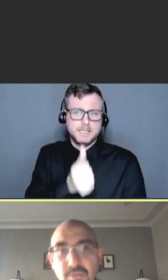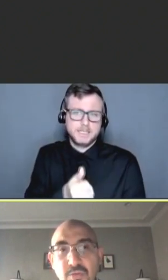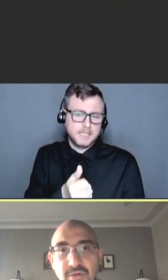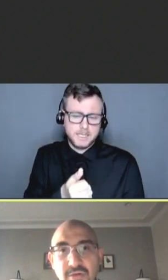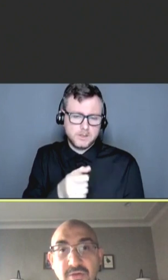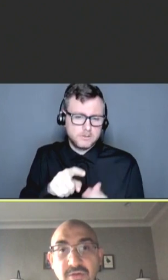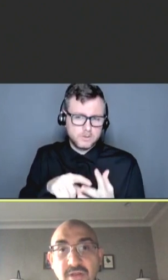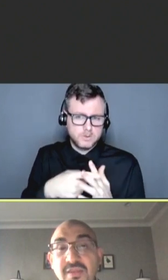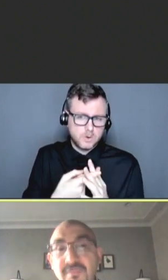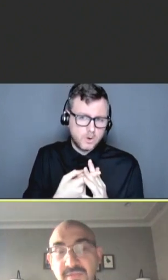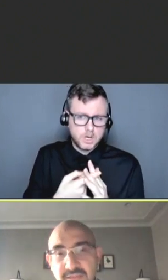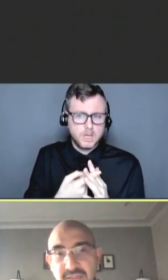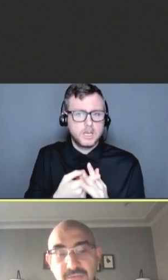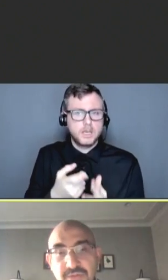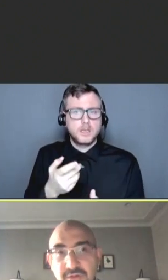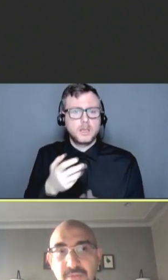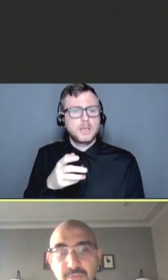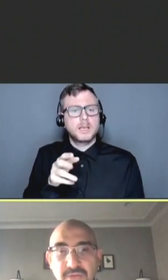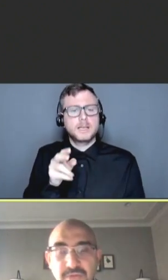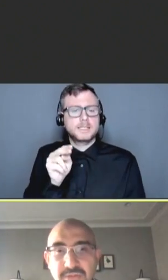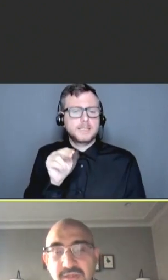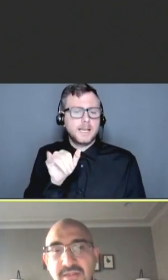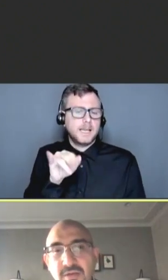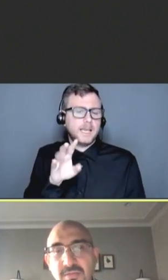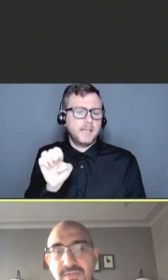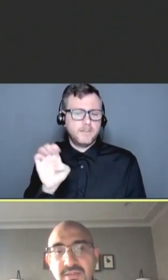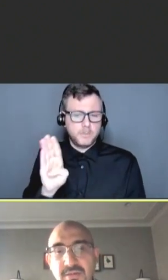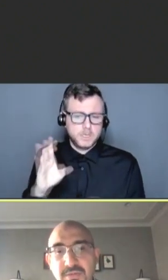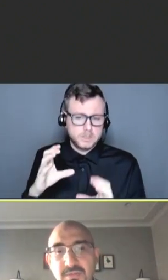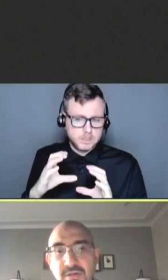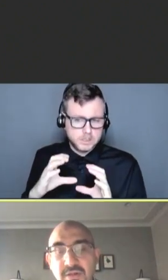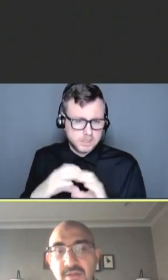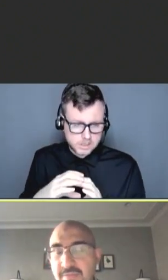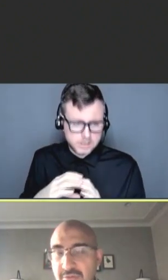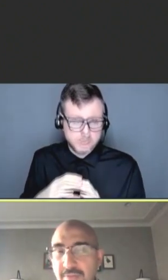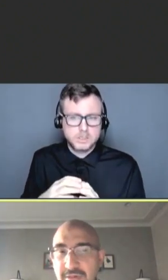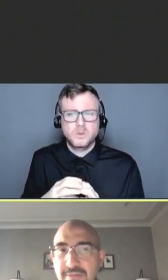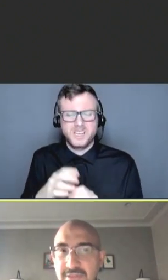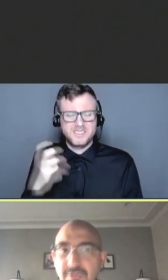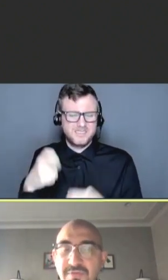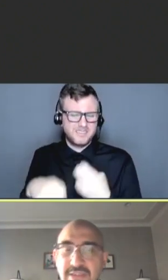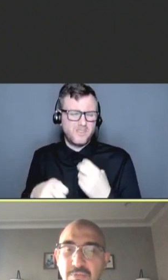more naïve B cells, which very important to expanding our B cell repertoire. But obviously